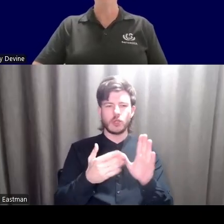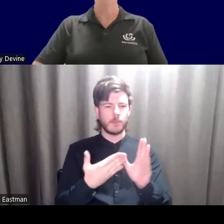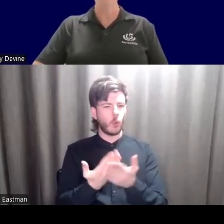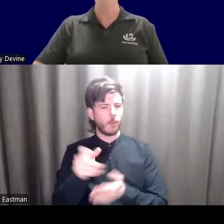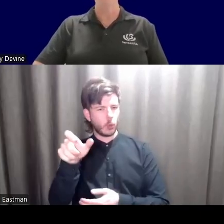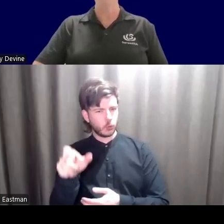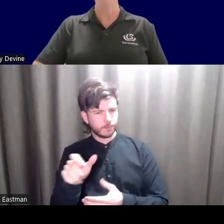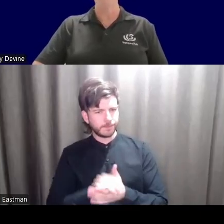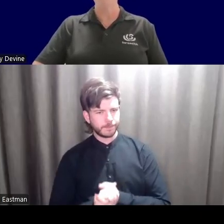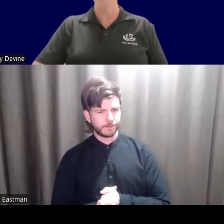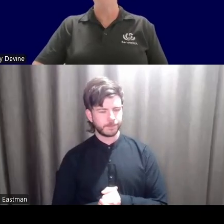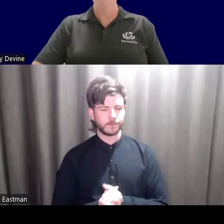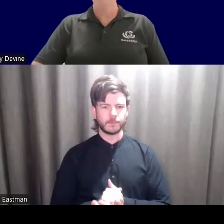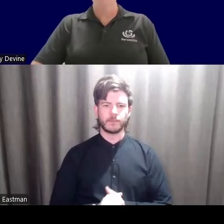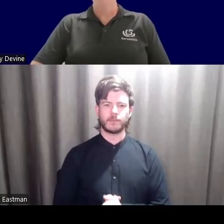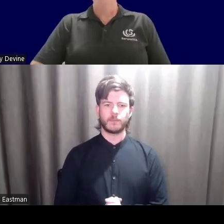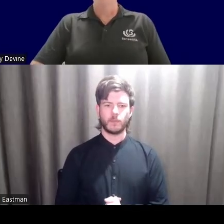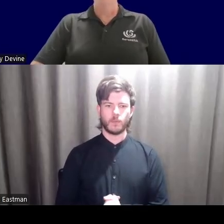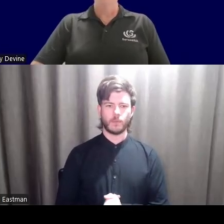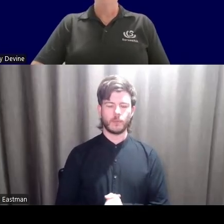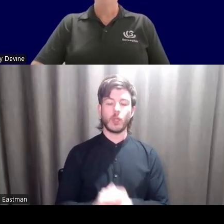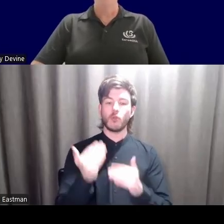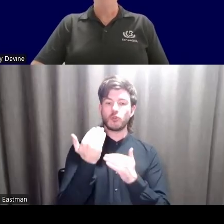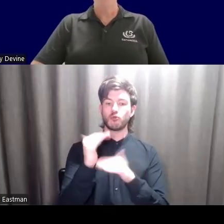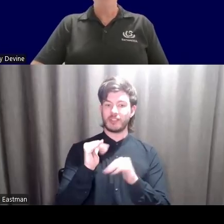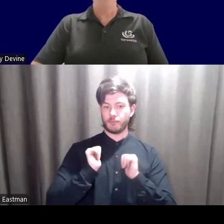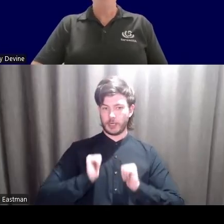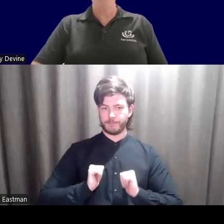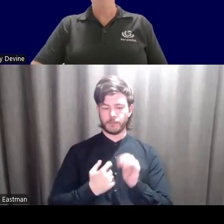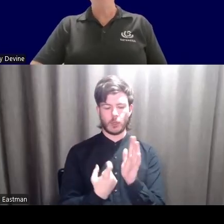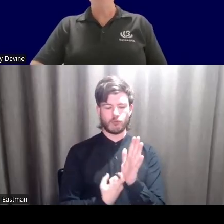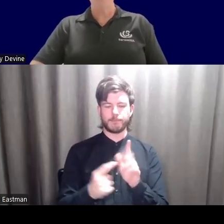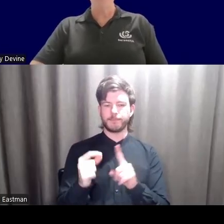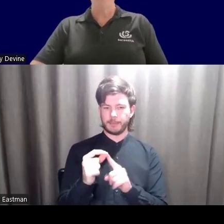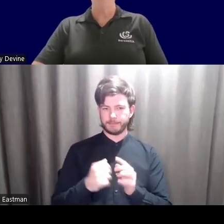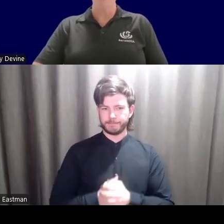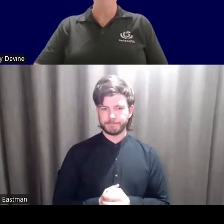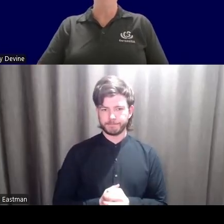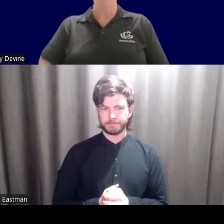practice from the deafblind lens. We keep a very close observation from the person's